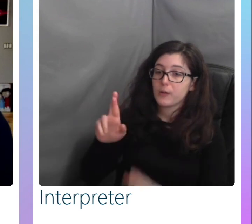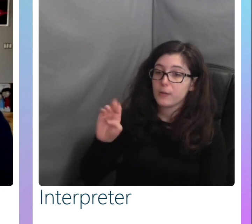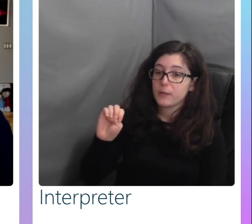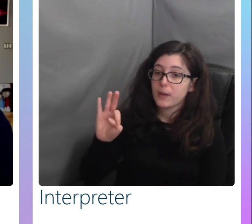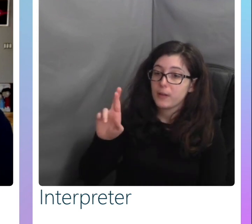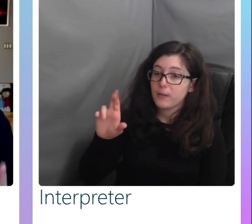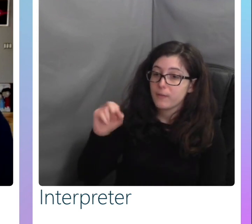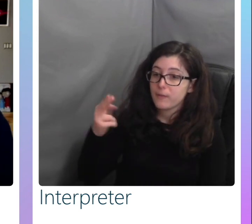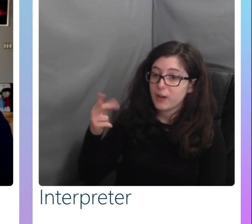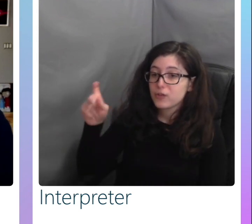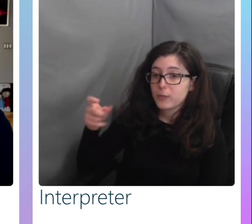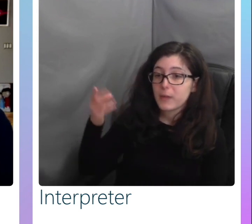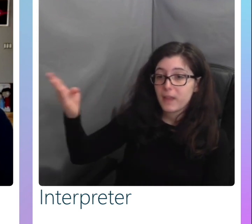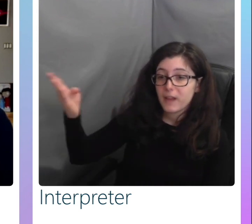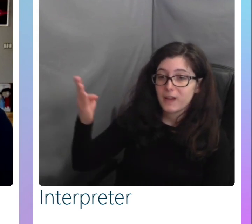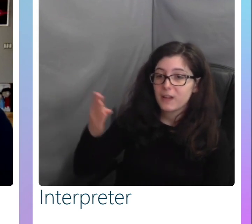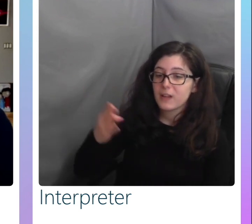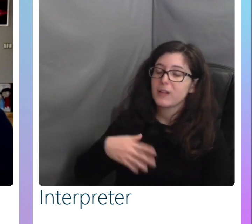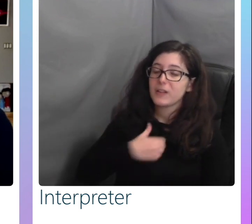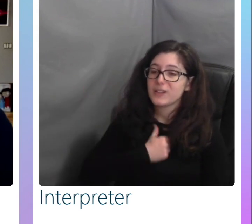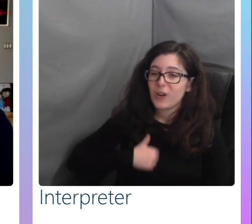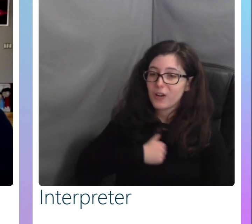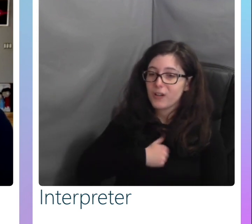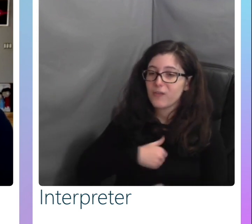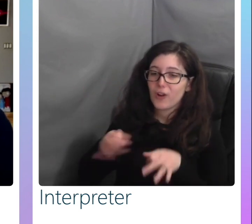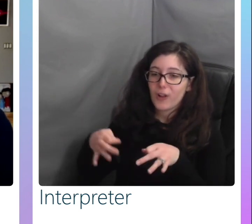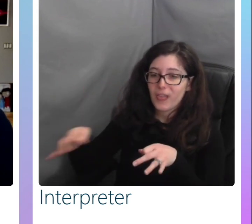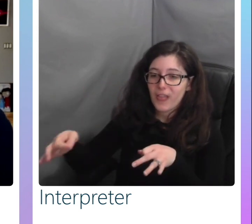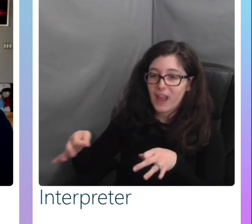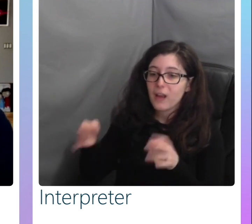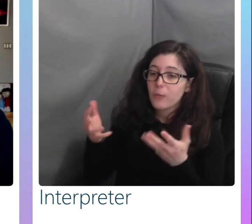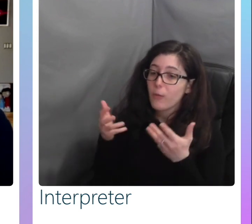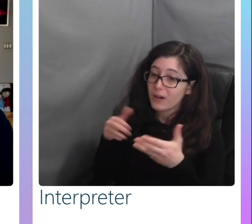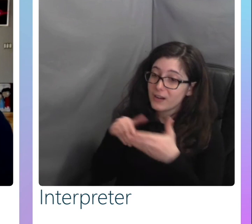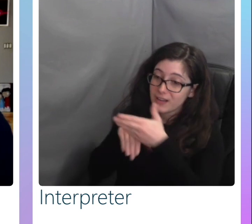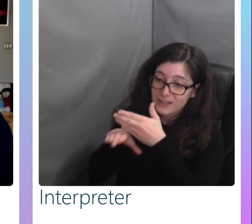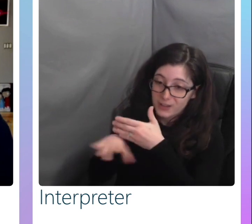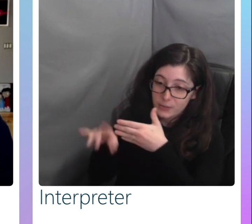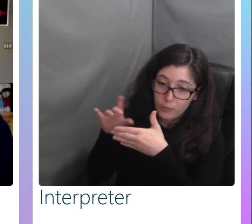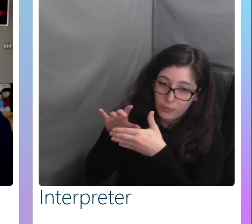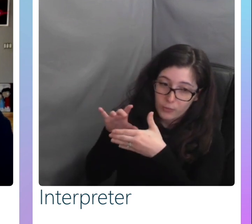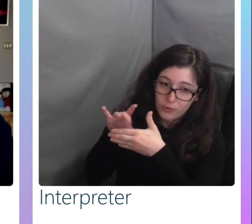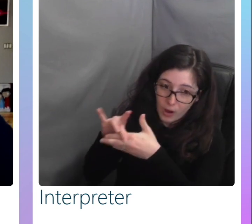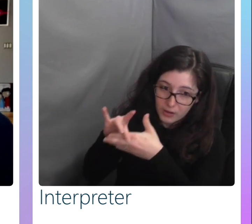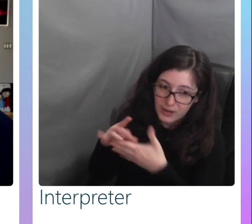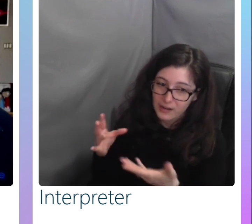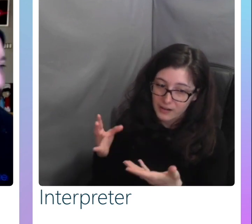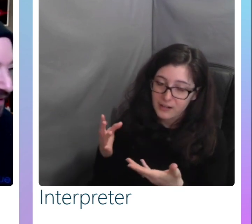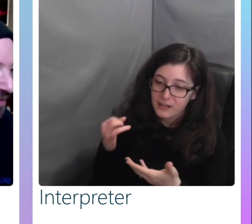that the content's completely accessible, because that would be bad if it was not, given that-